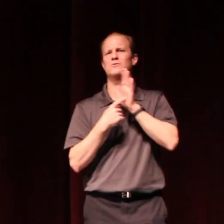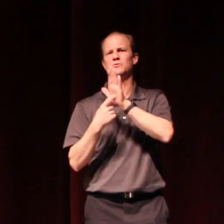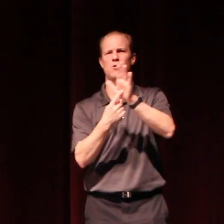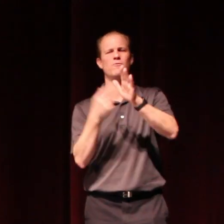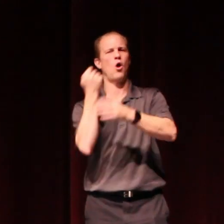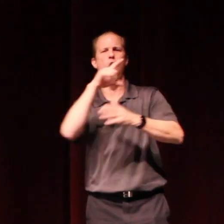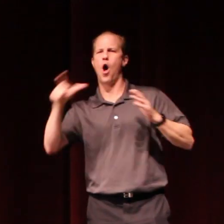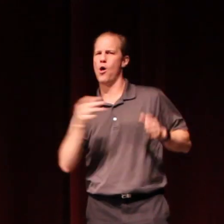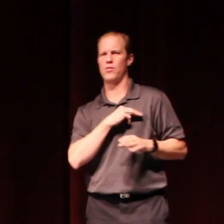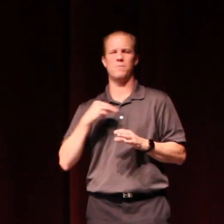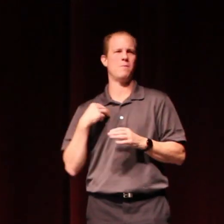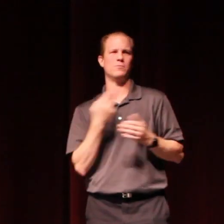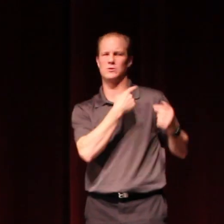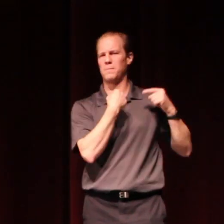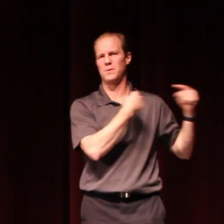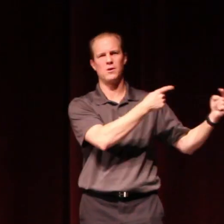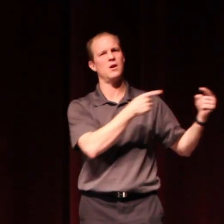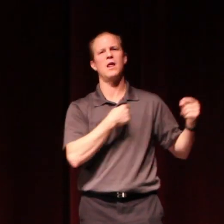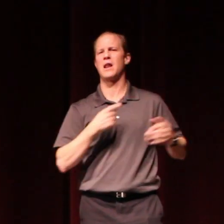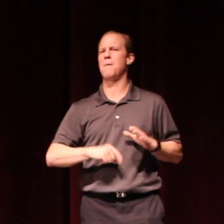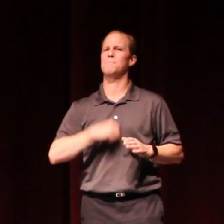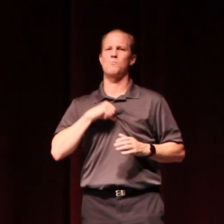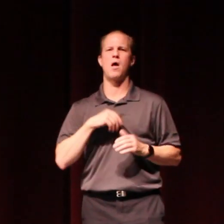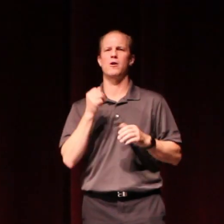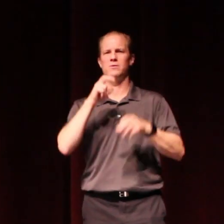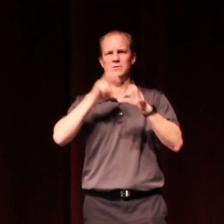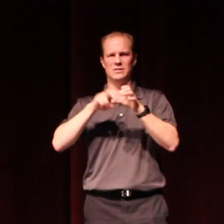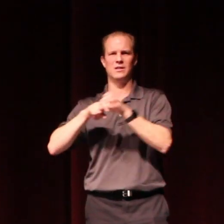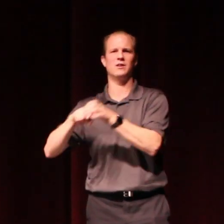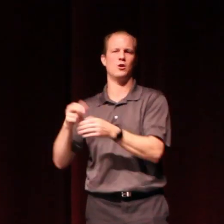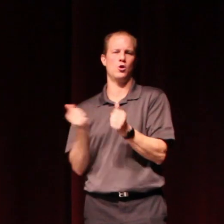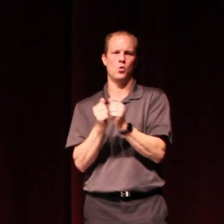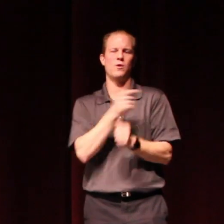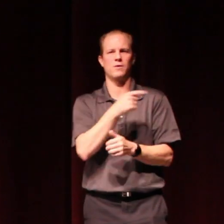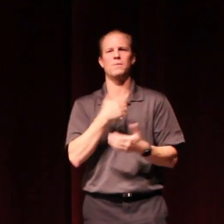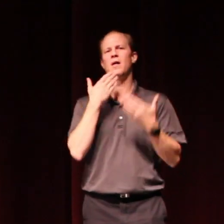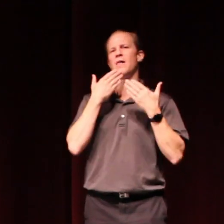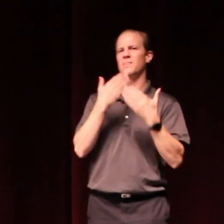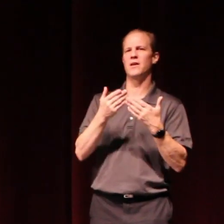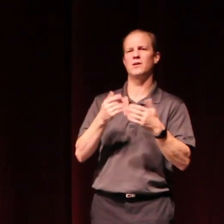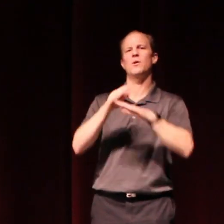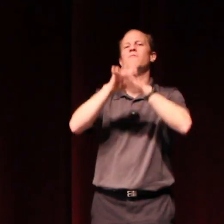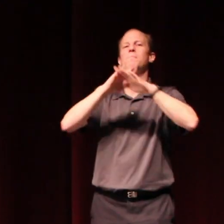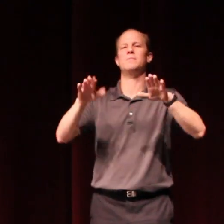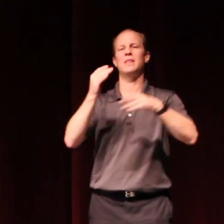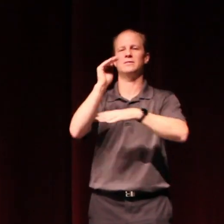very proud to be up here with all these folks. Thank you very much and have a blessed evening.